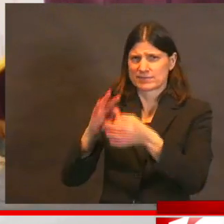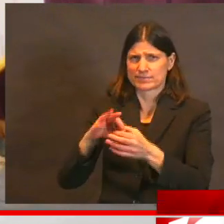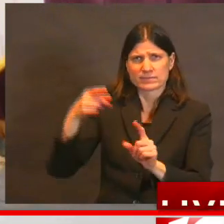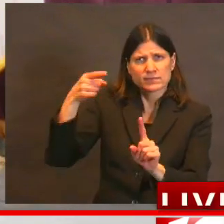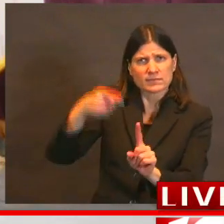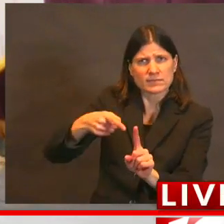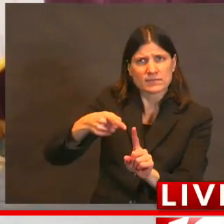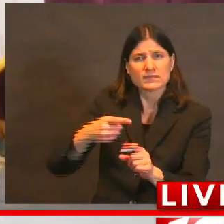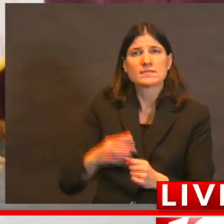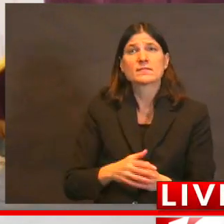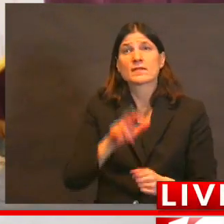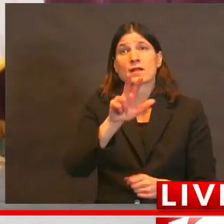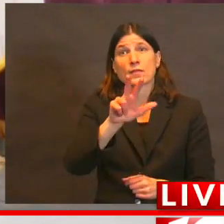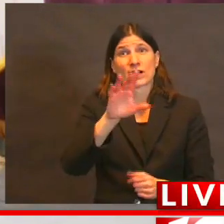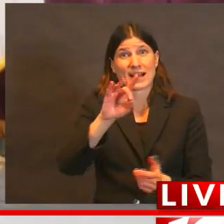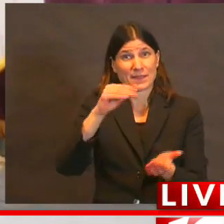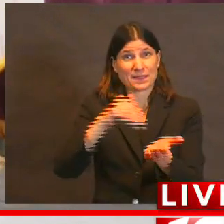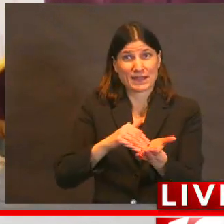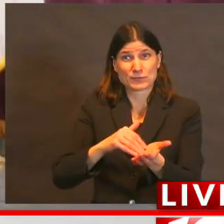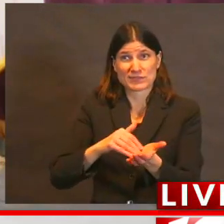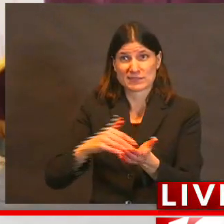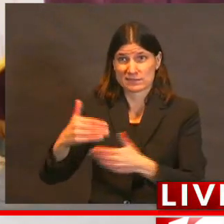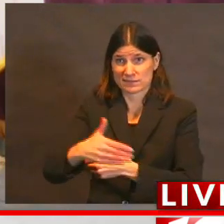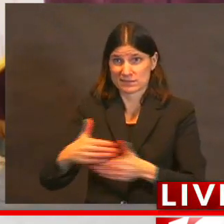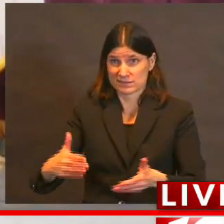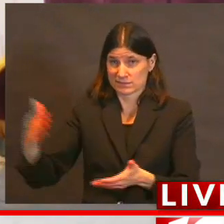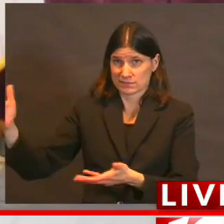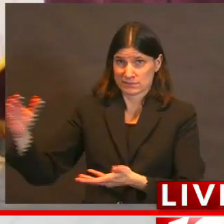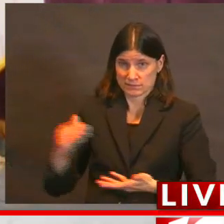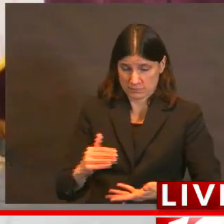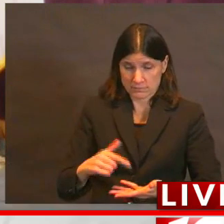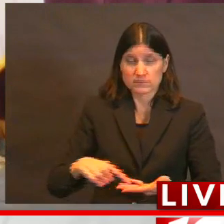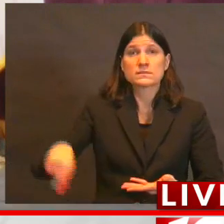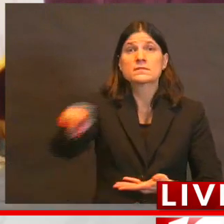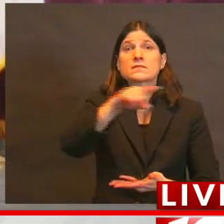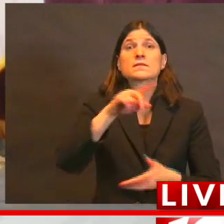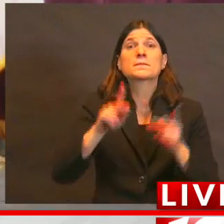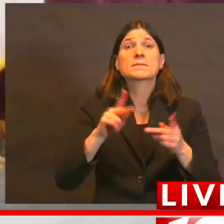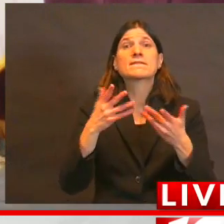THOSE DOWN THE NUMBERS OF VACCINE DOSES BUT I JUST WANT TO SEE WHERE THESE ARE KIND OF